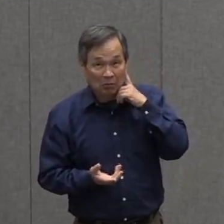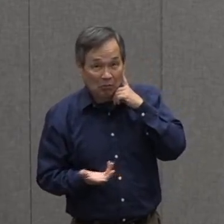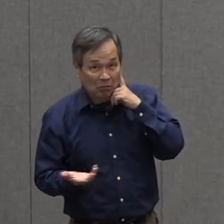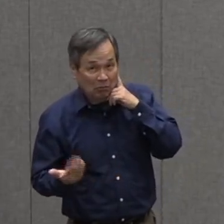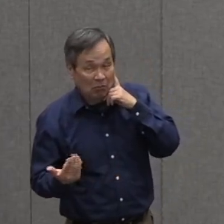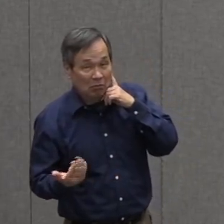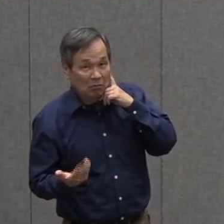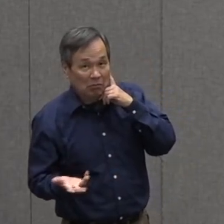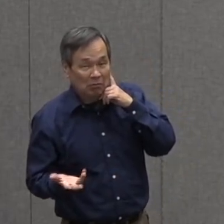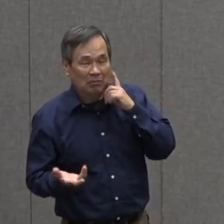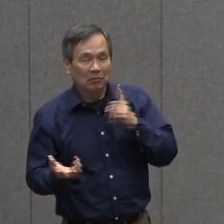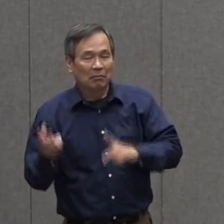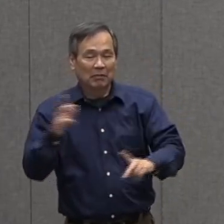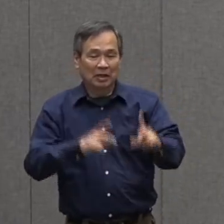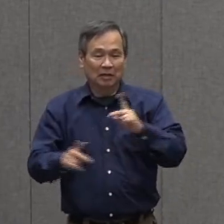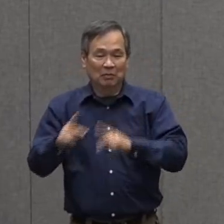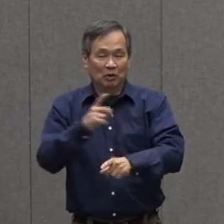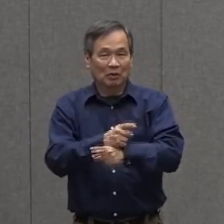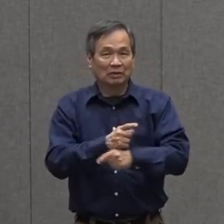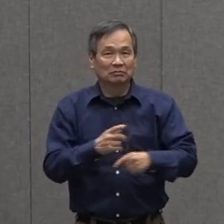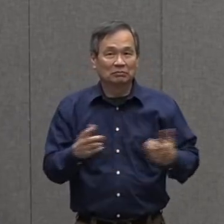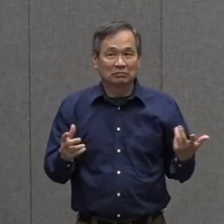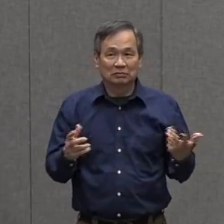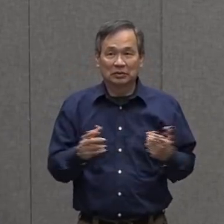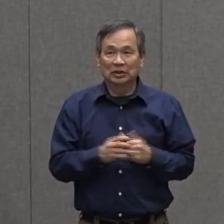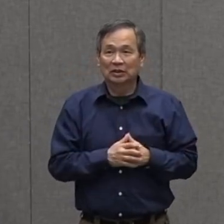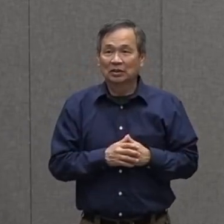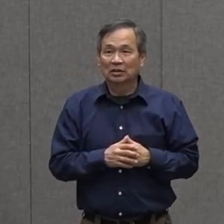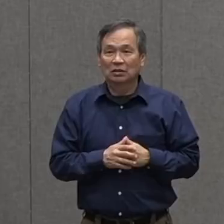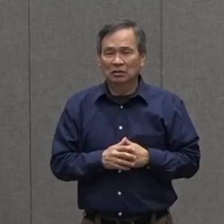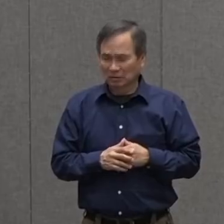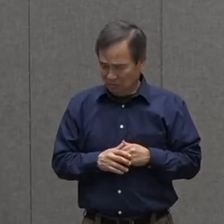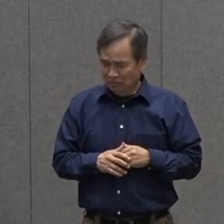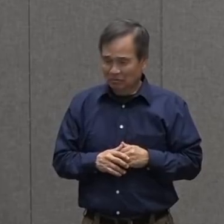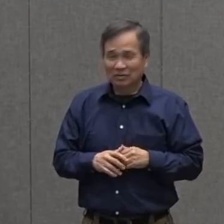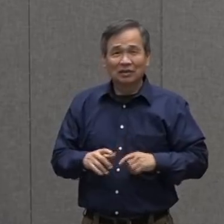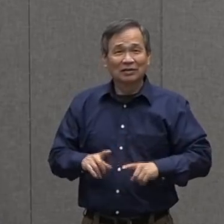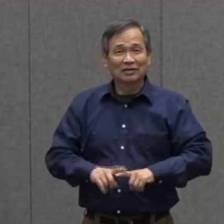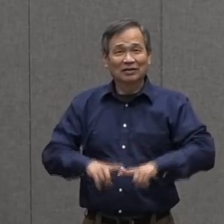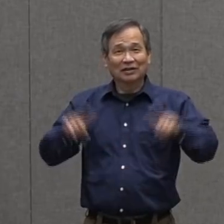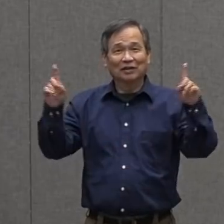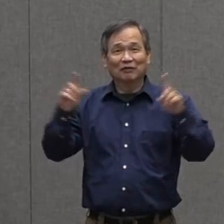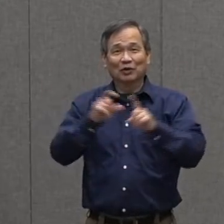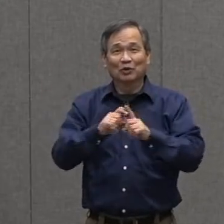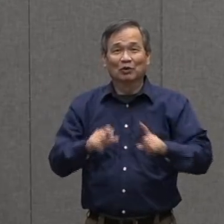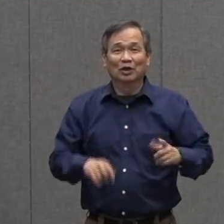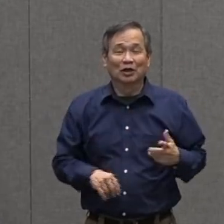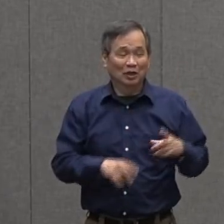I bet it's people, right? Look it, that's almost a completely different word.